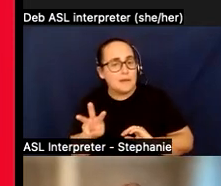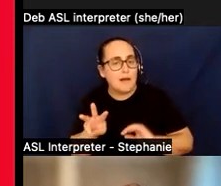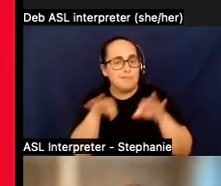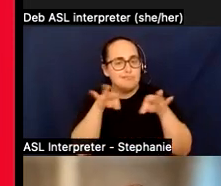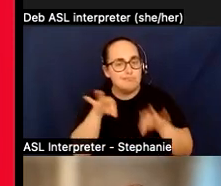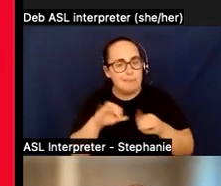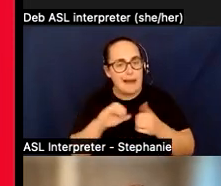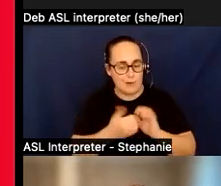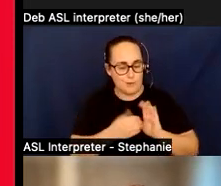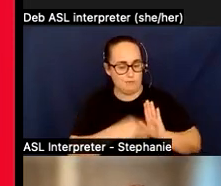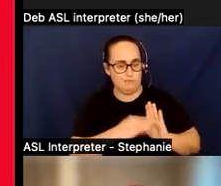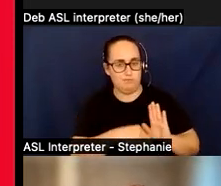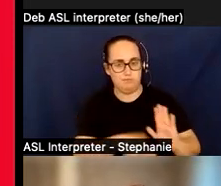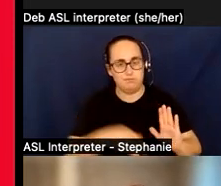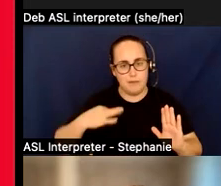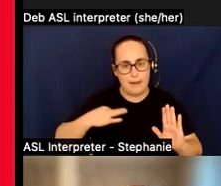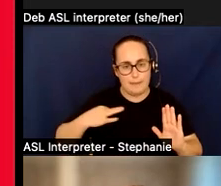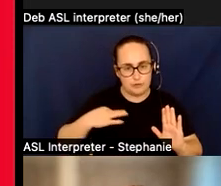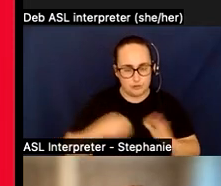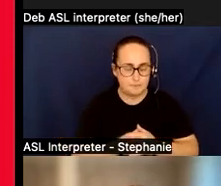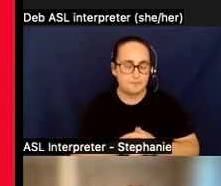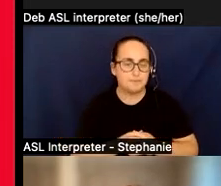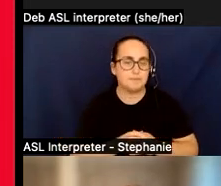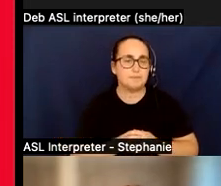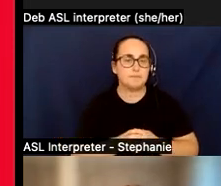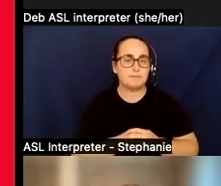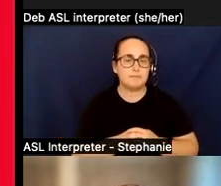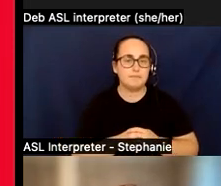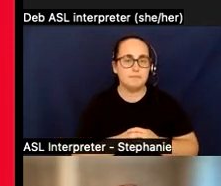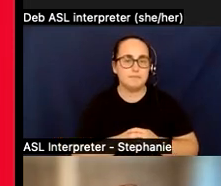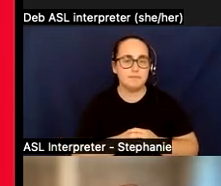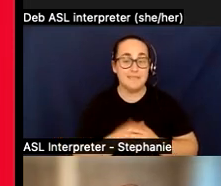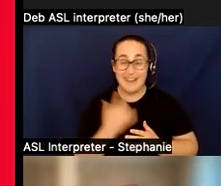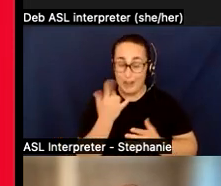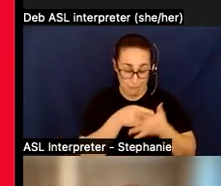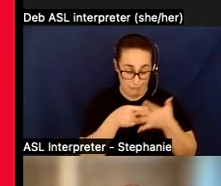But first yeah, let's get into them. It looks like a lot, but it's not that bad.